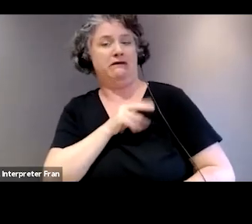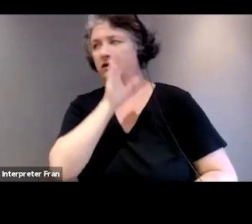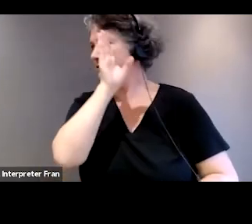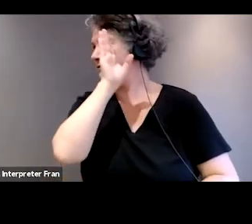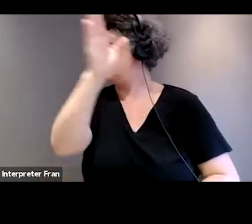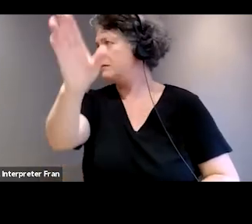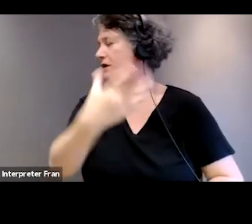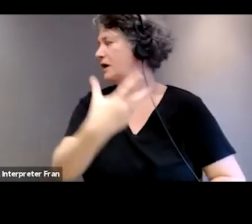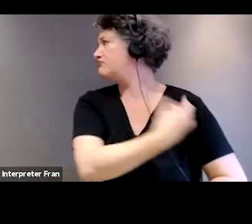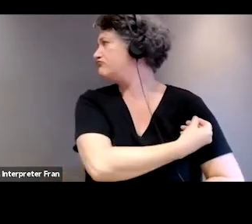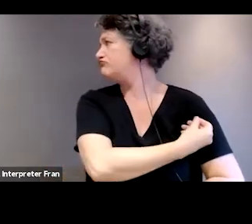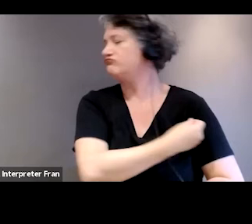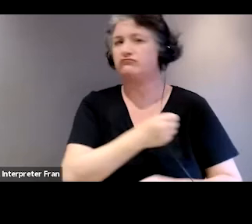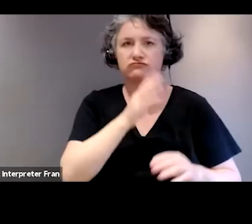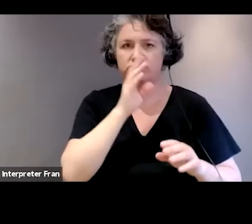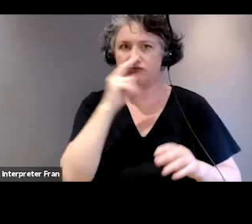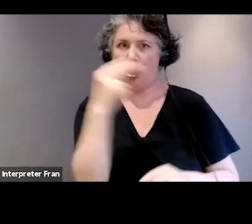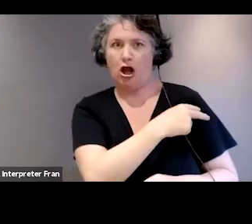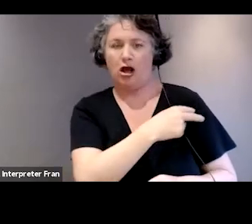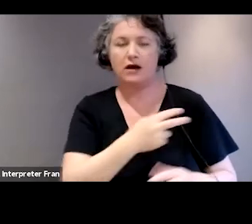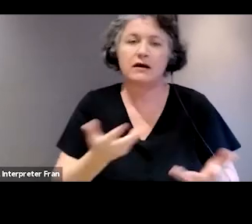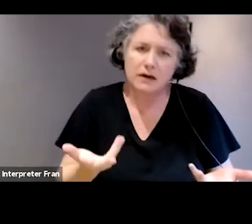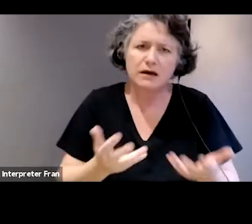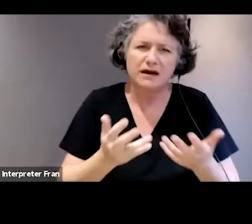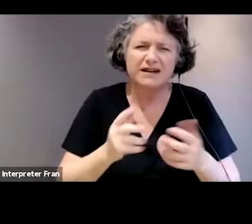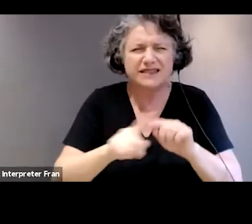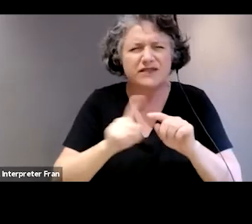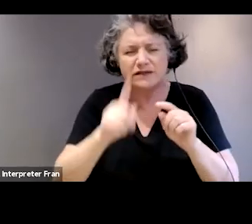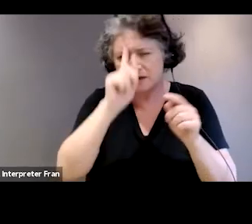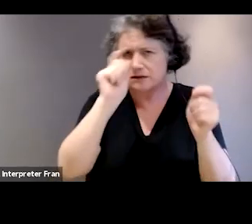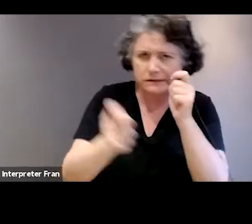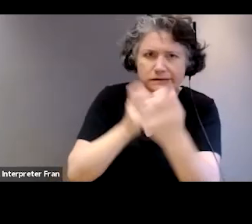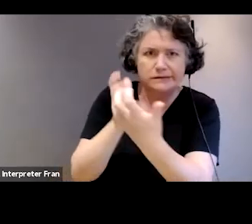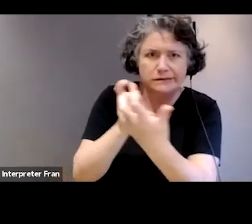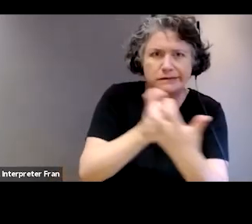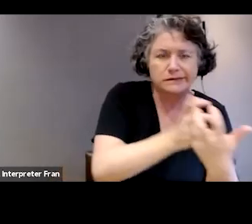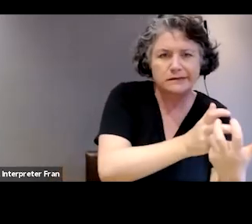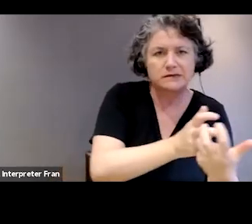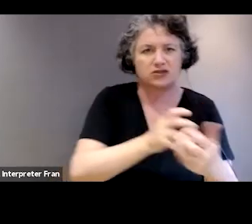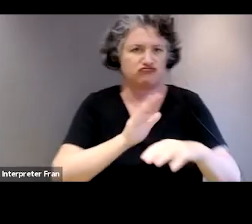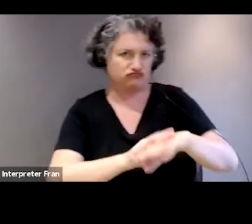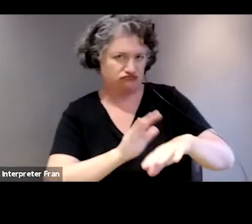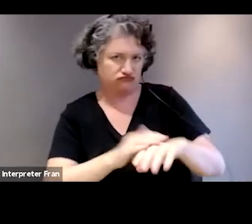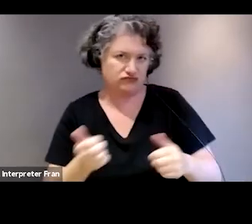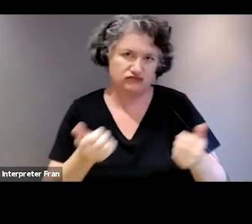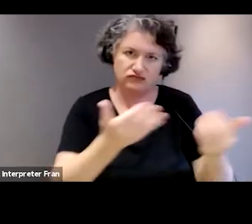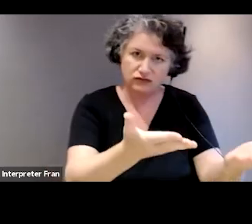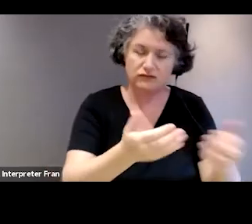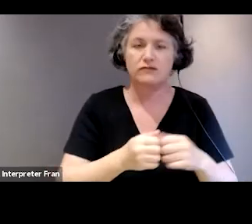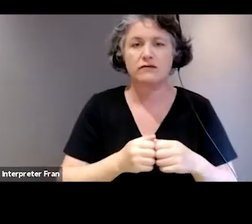vaccinated, as well as